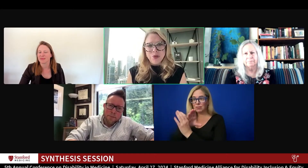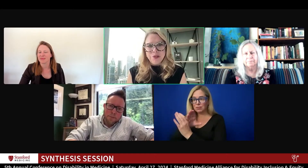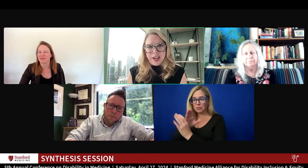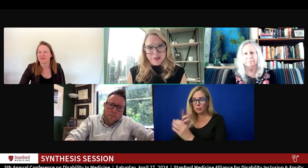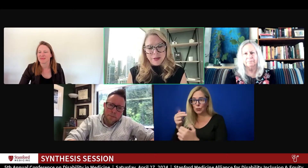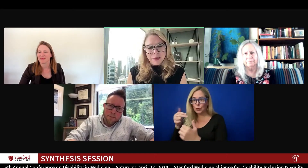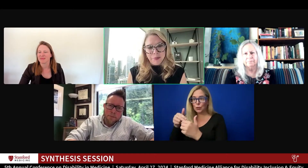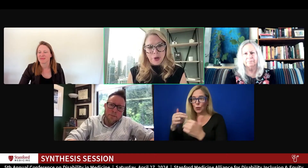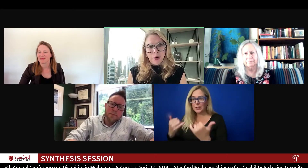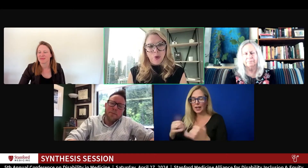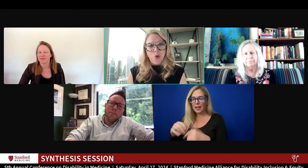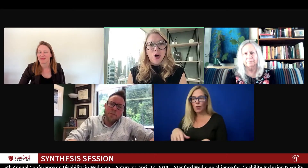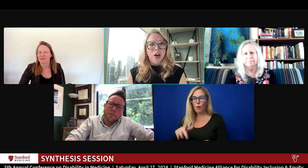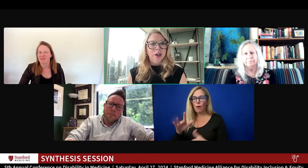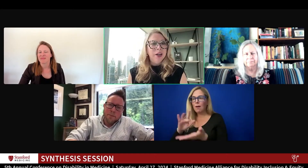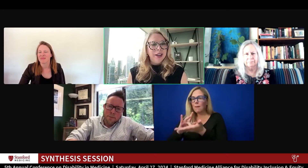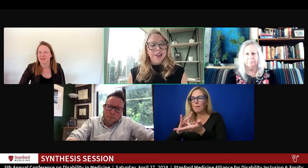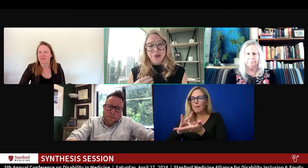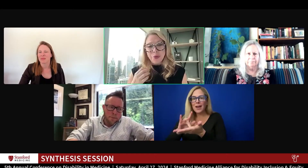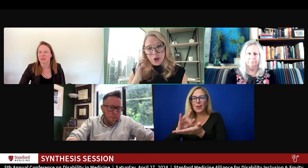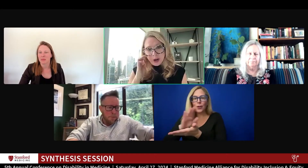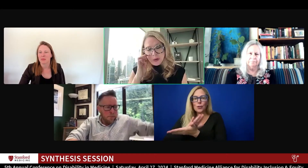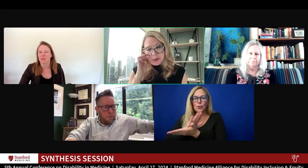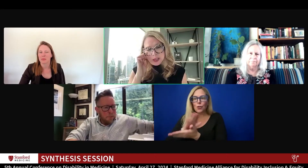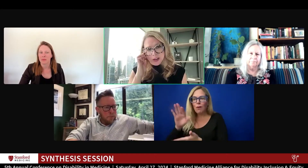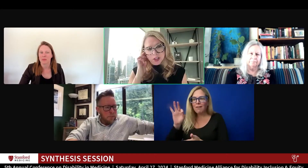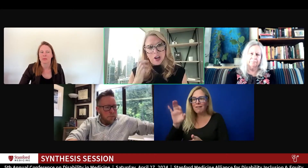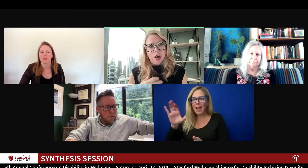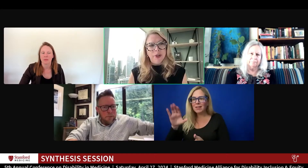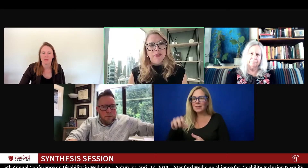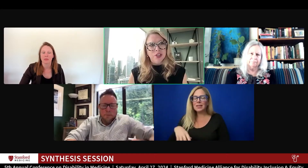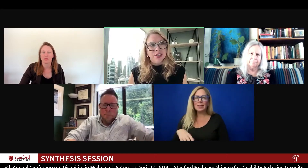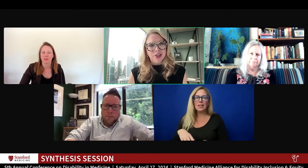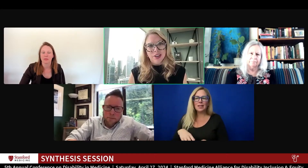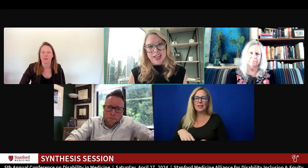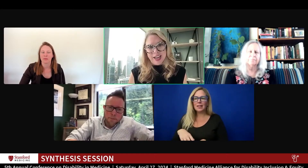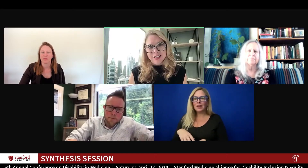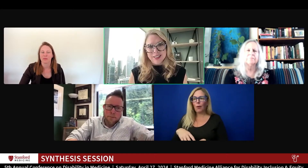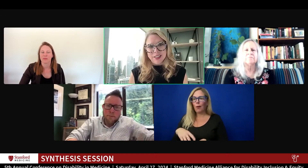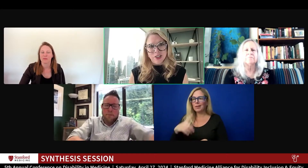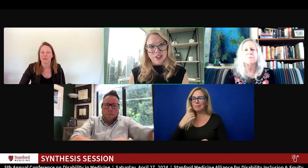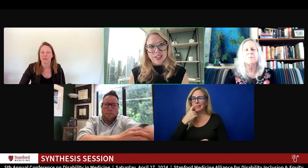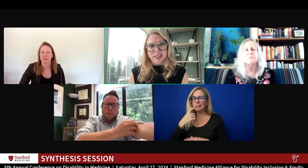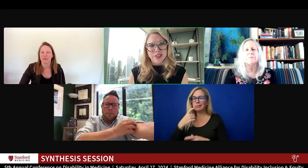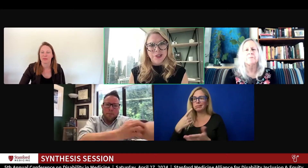school faculty member, or as you heard when we did our talk, we've just started access and nursing.